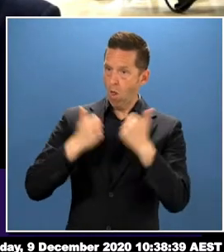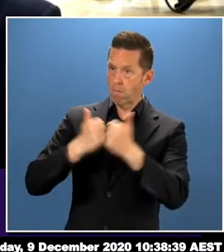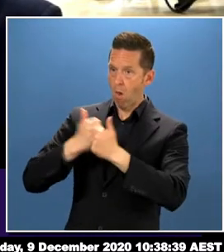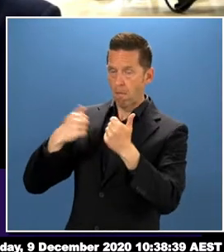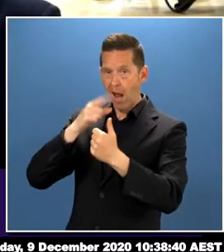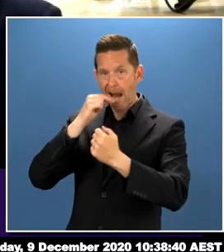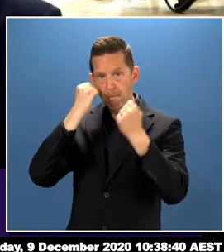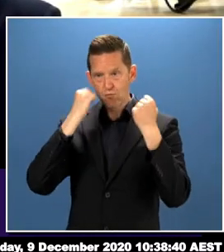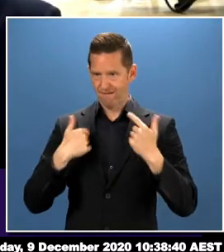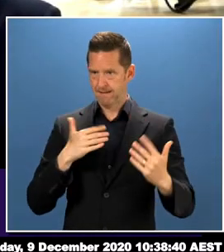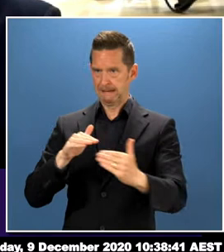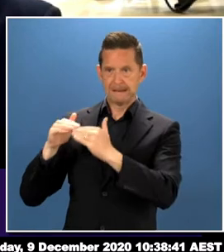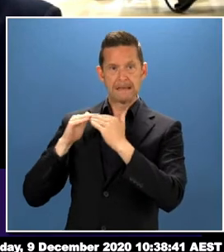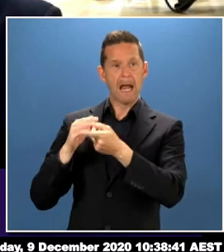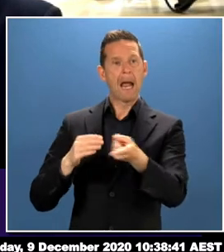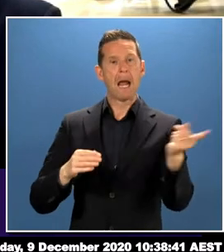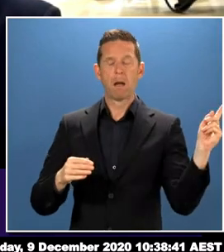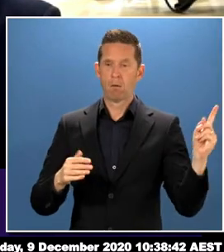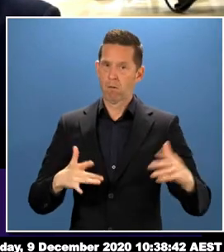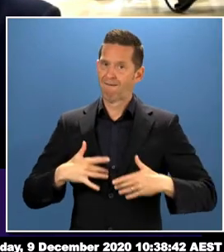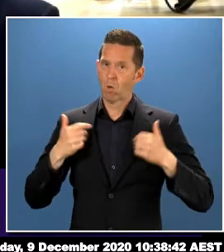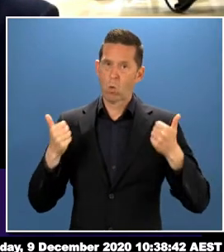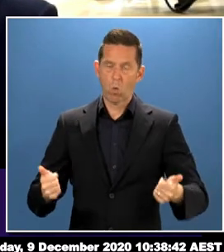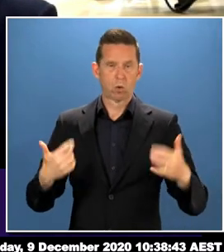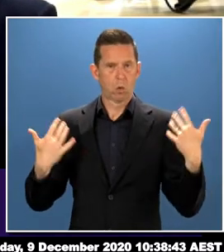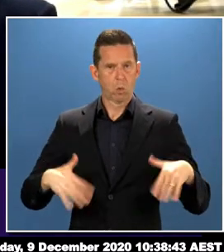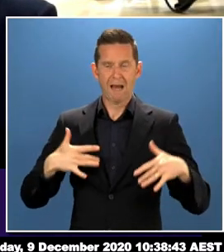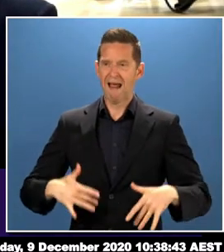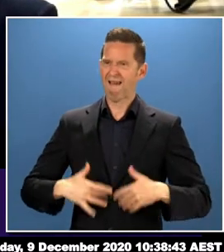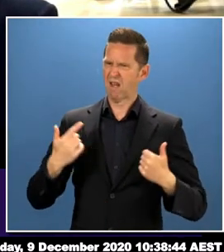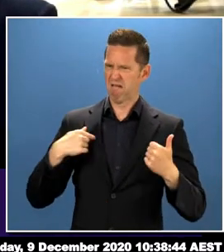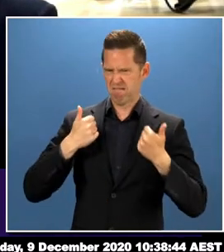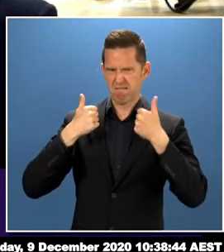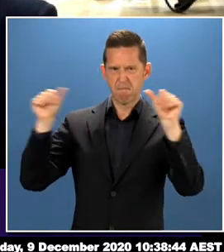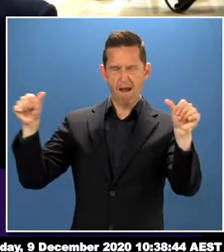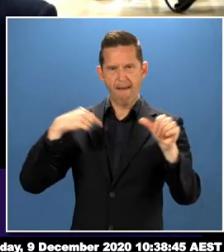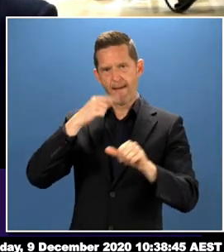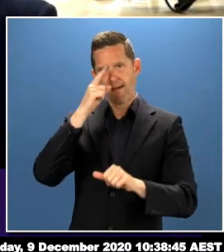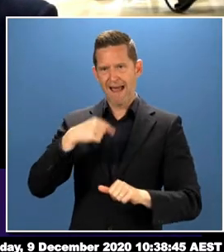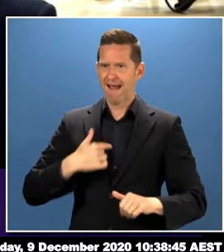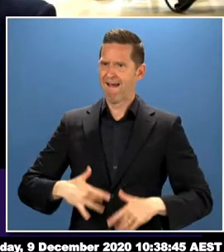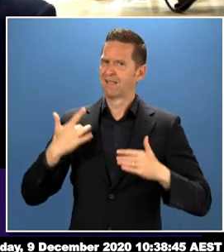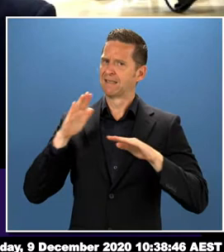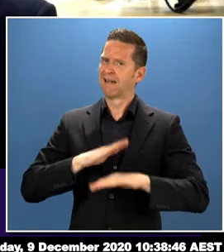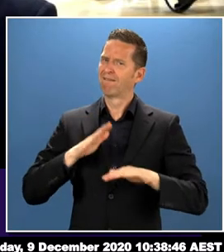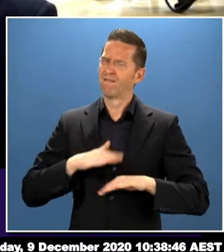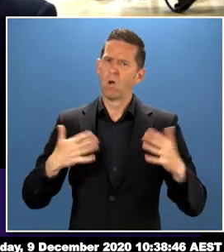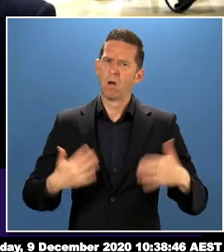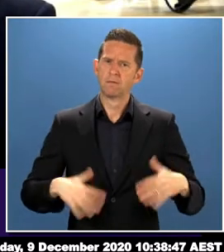else like it gives me an amazing sense of personal achievement and personal satisfaction.